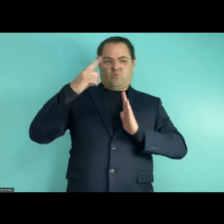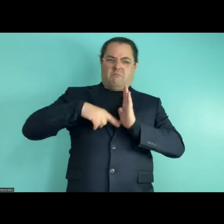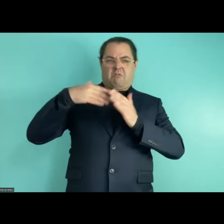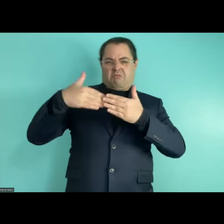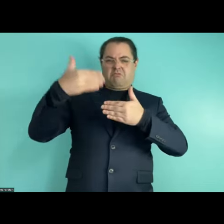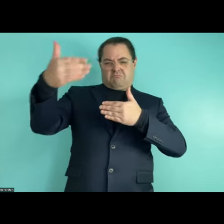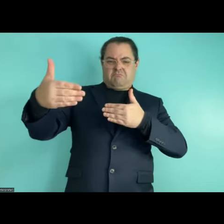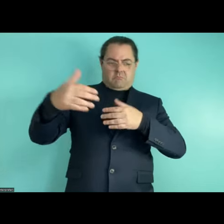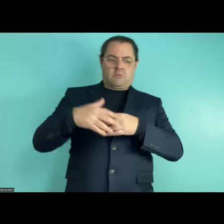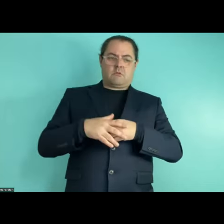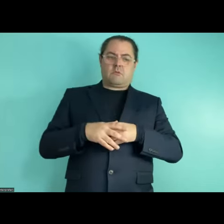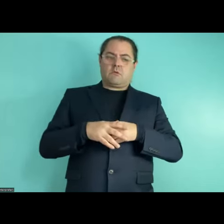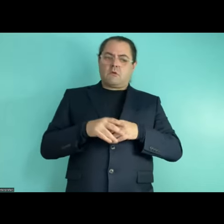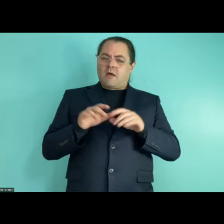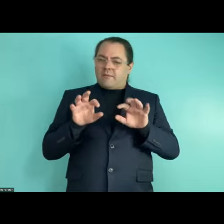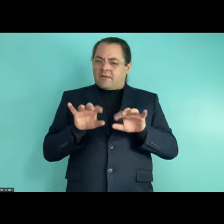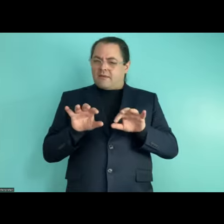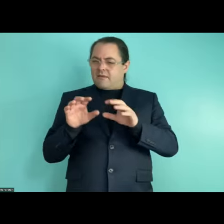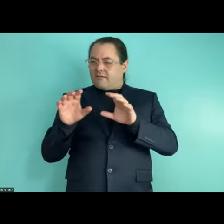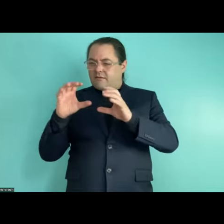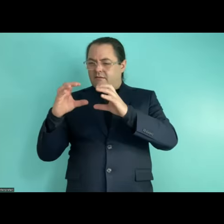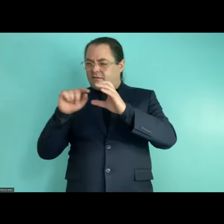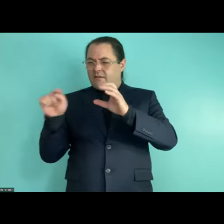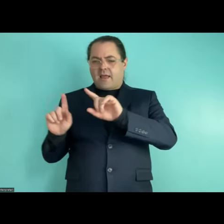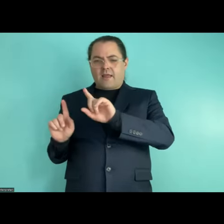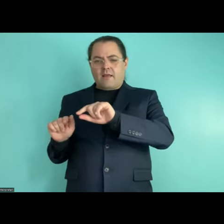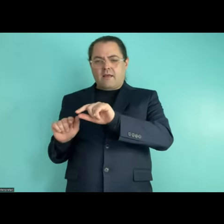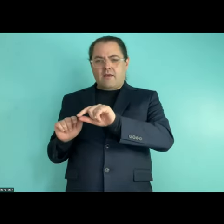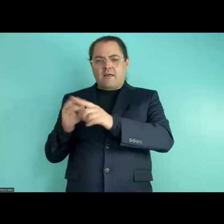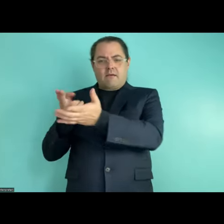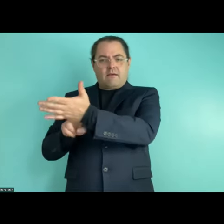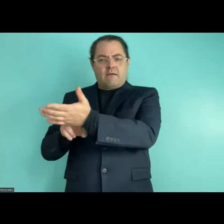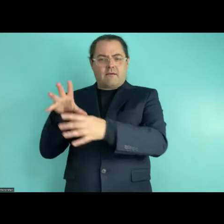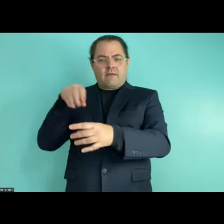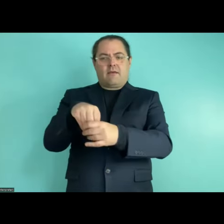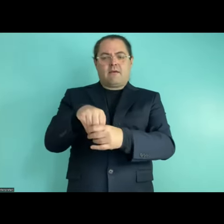registration link so hopefully many of you will be able to join the global annual conference